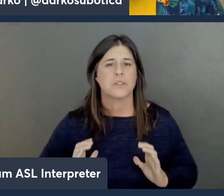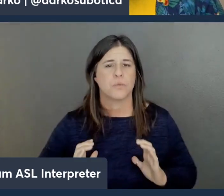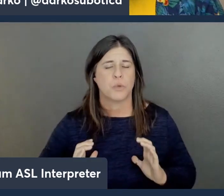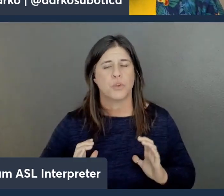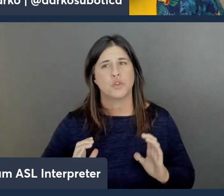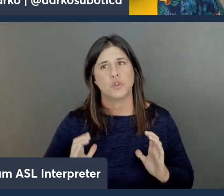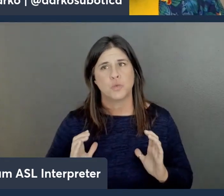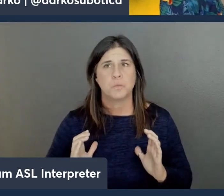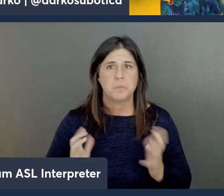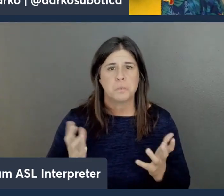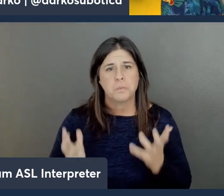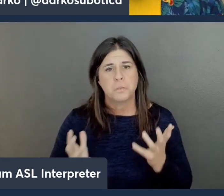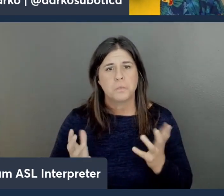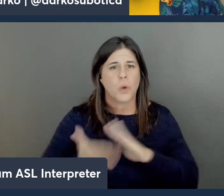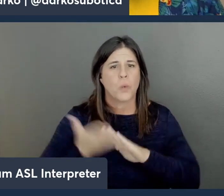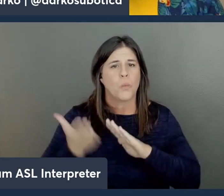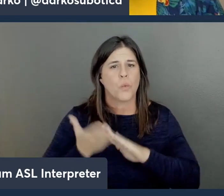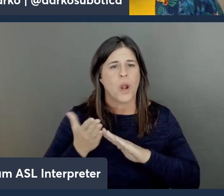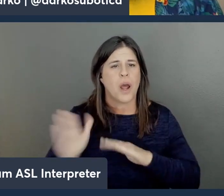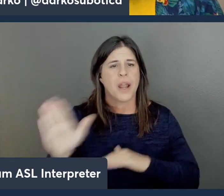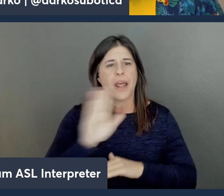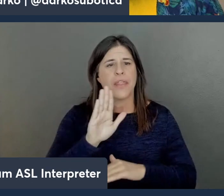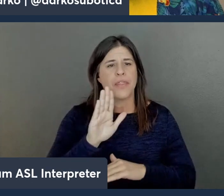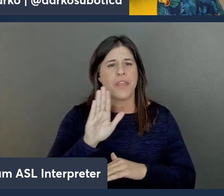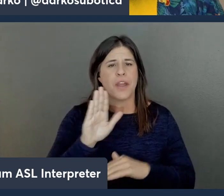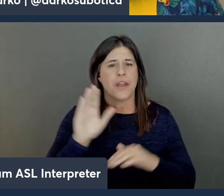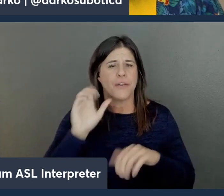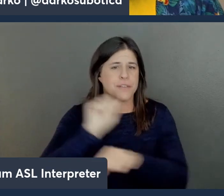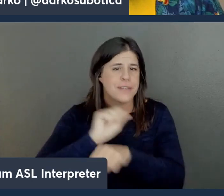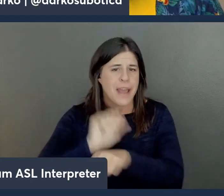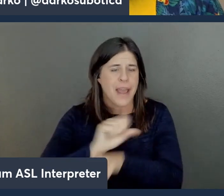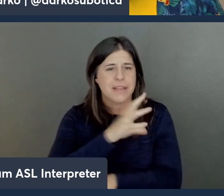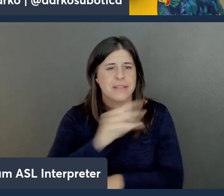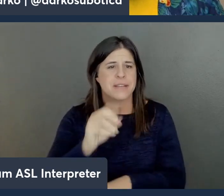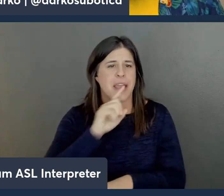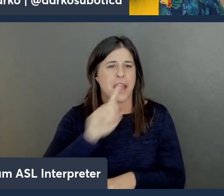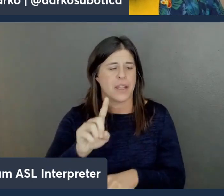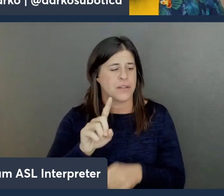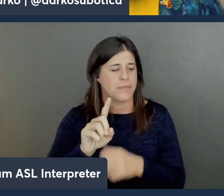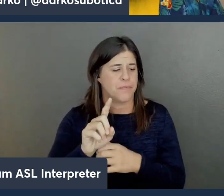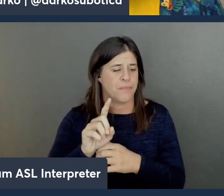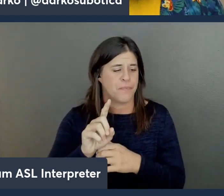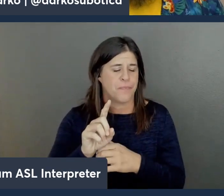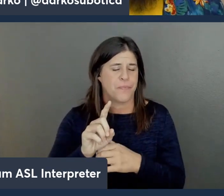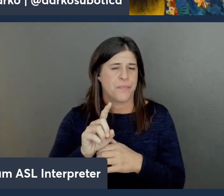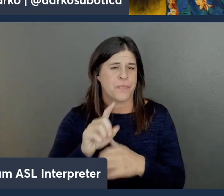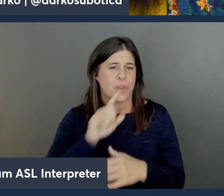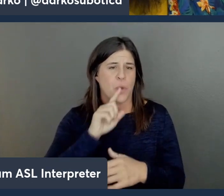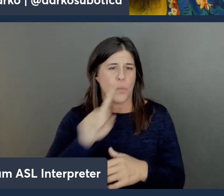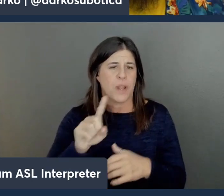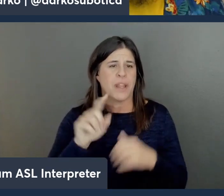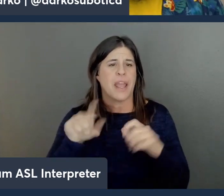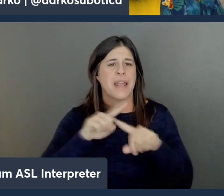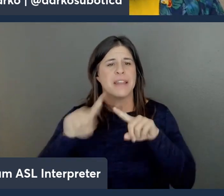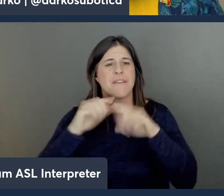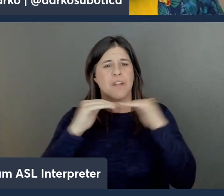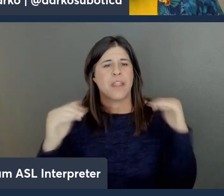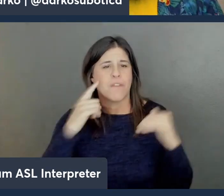you know, run DevOps tasks natively in this ChatOps platforms. They can collaborate,